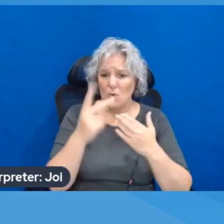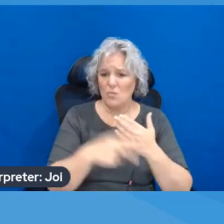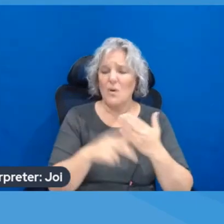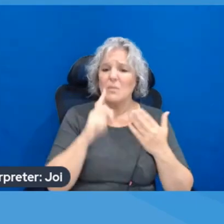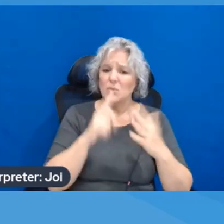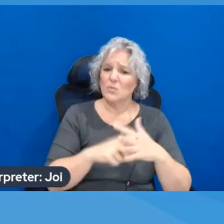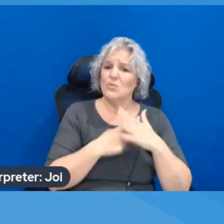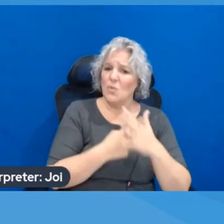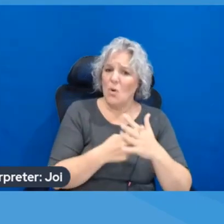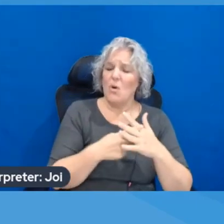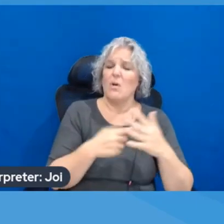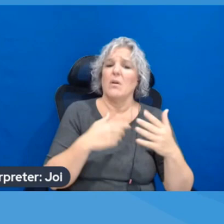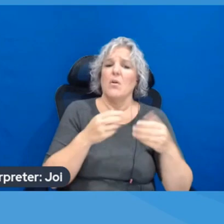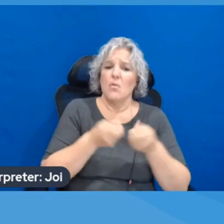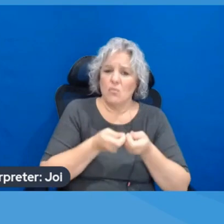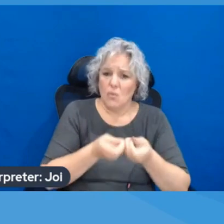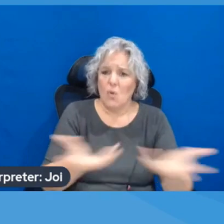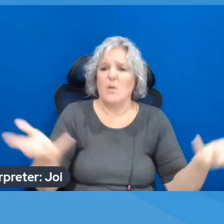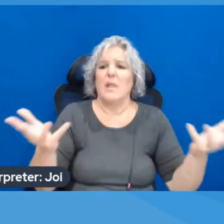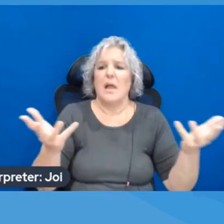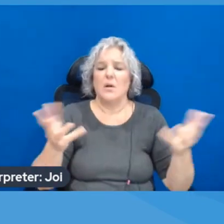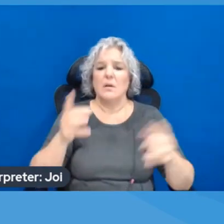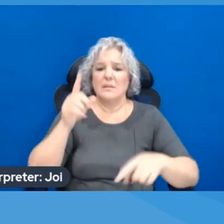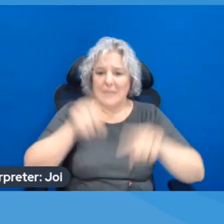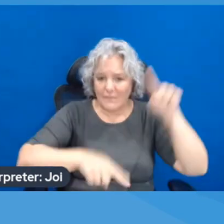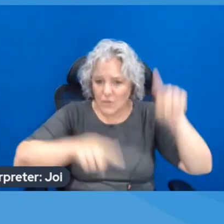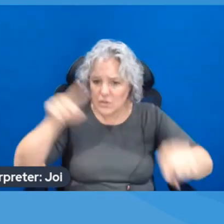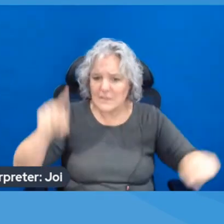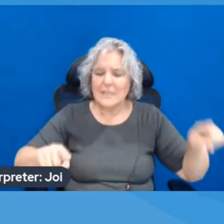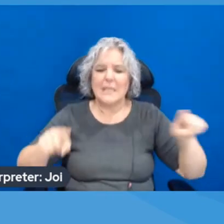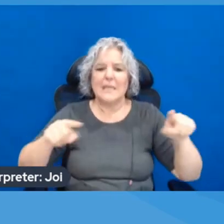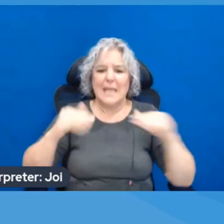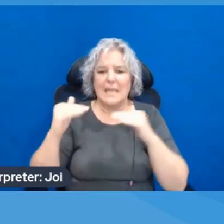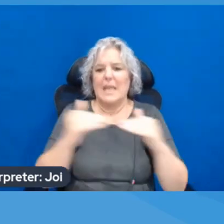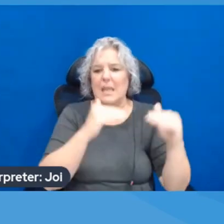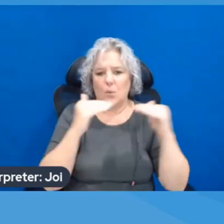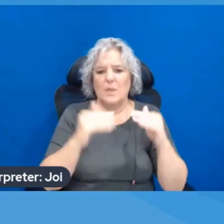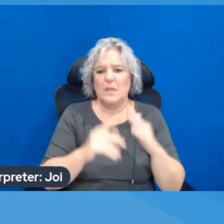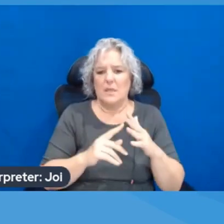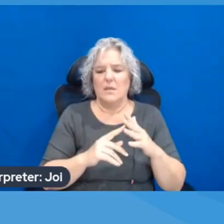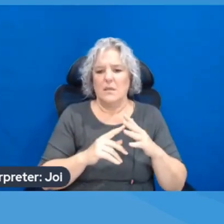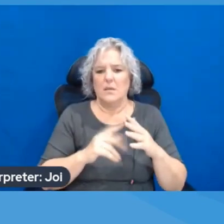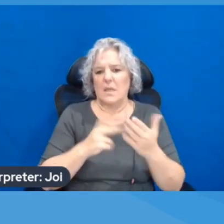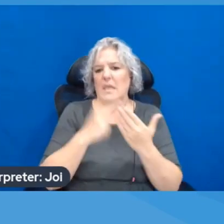diversity, equity and inclusion initiatives. As part of that initiative,